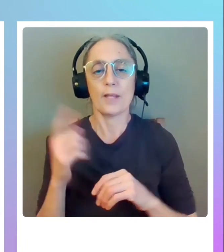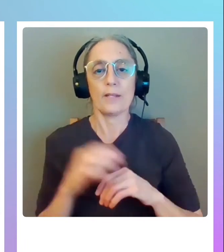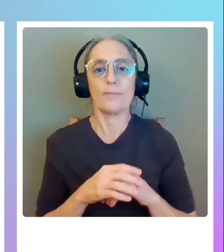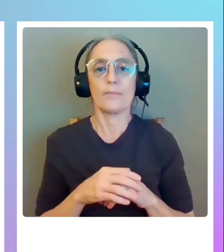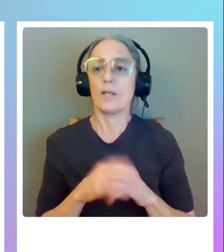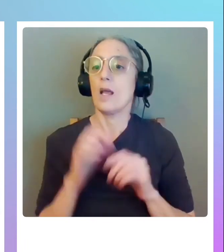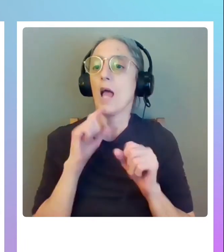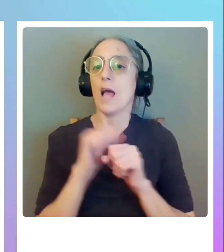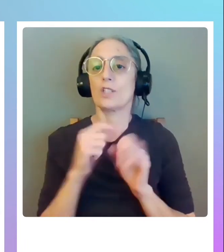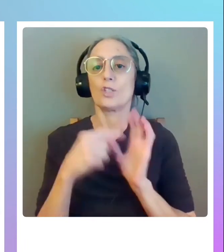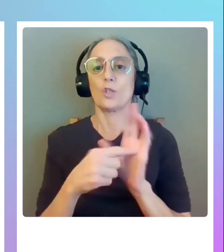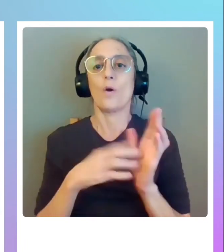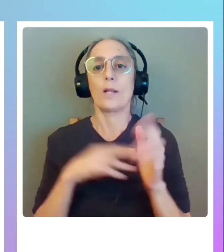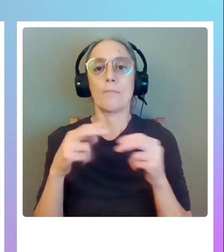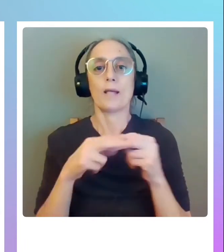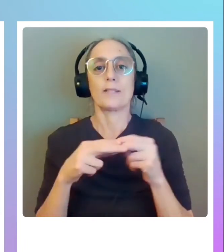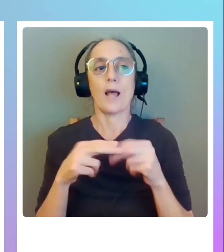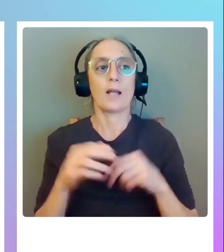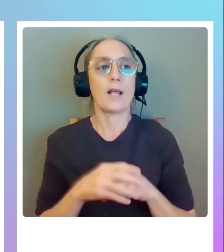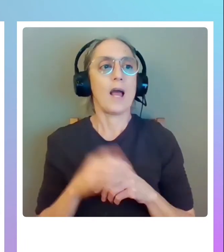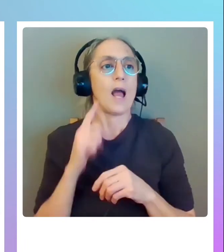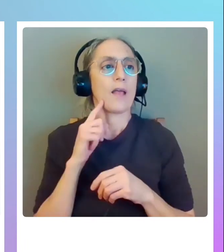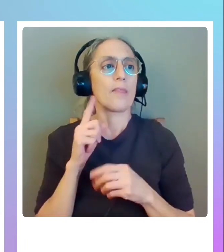But I think what you have to